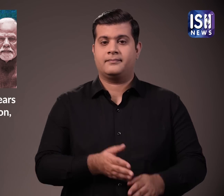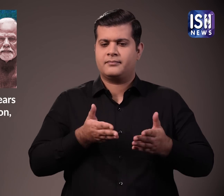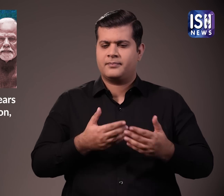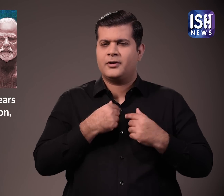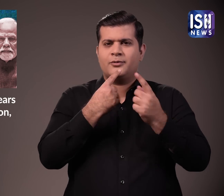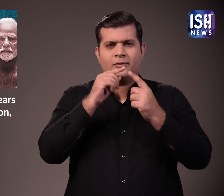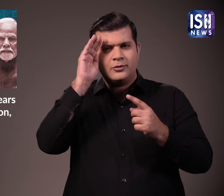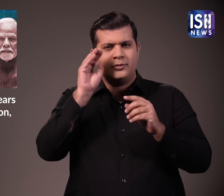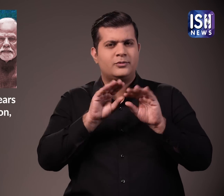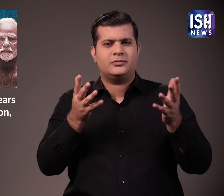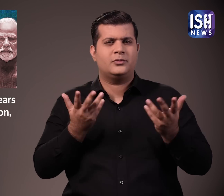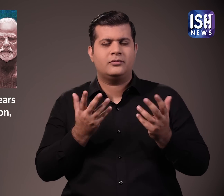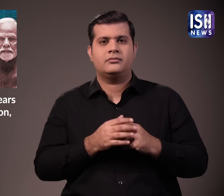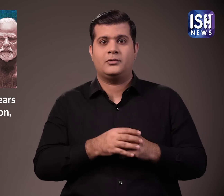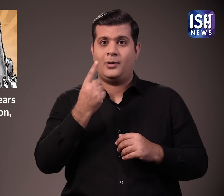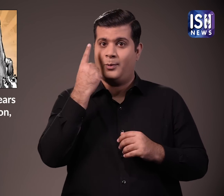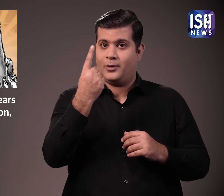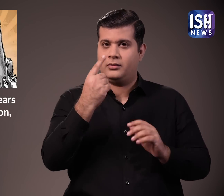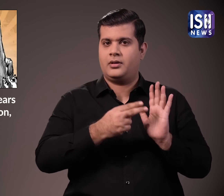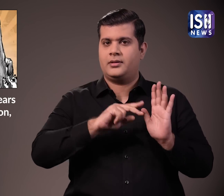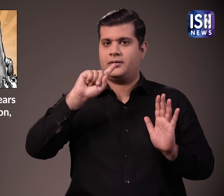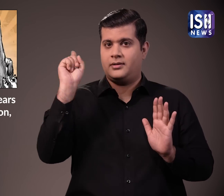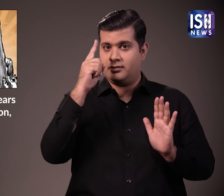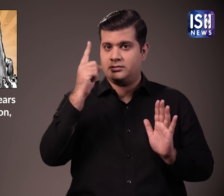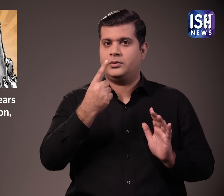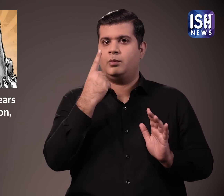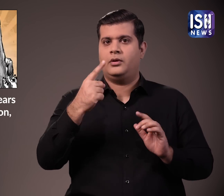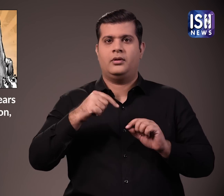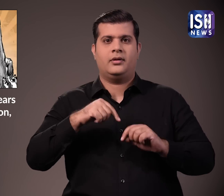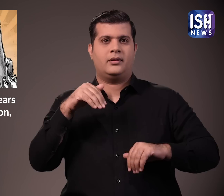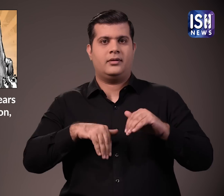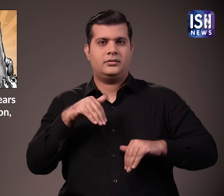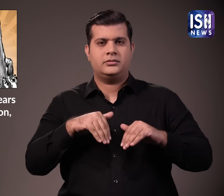What are we going to talk about today? One Nation, One Election.